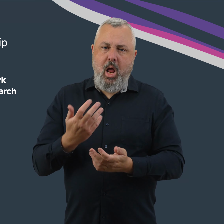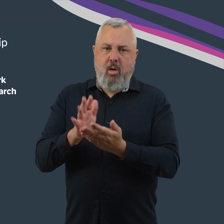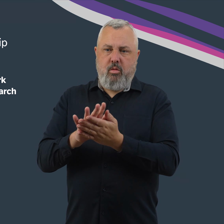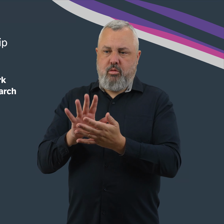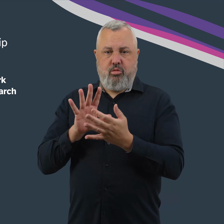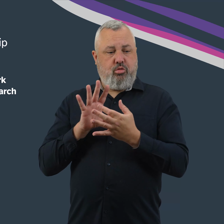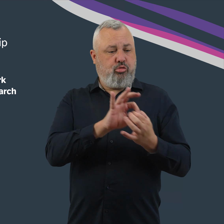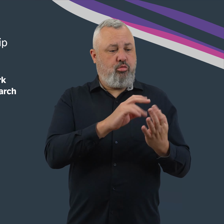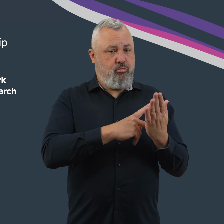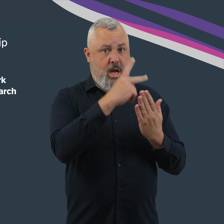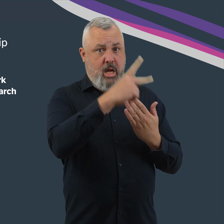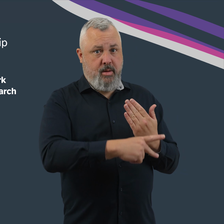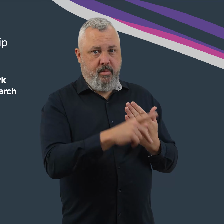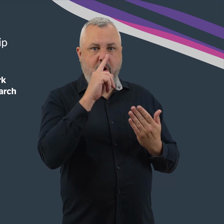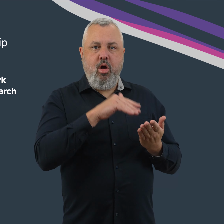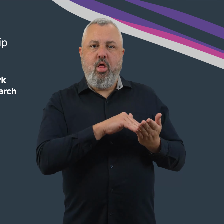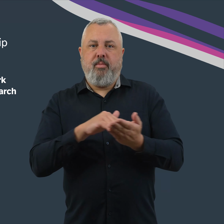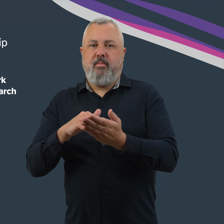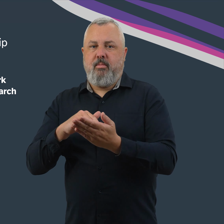How will being part of this program help you make sure your research has the greatest impact?